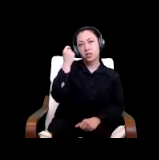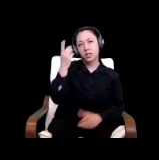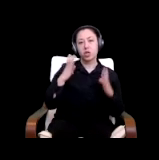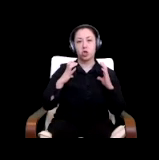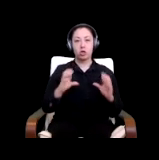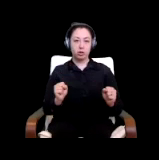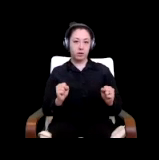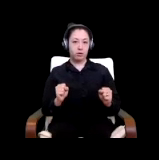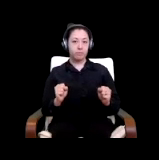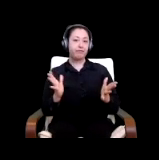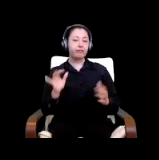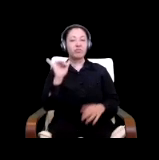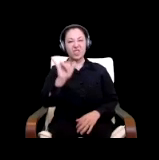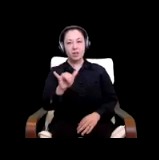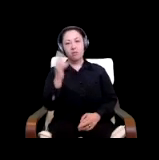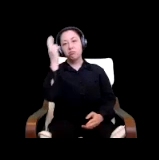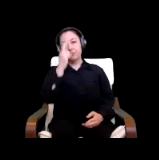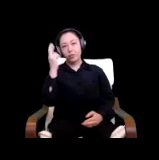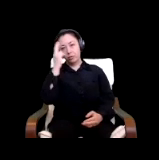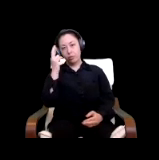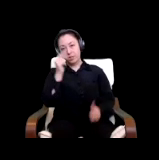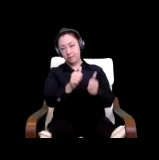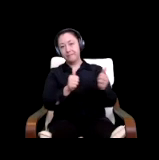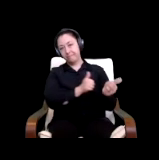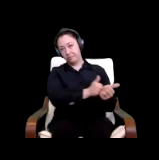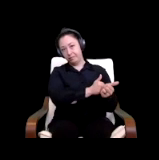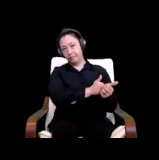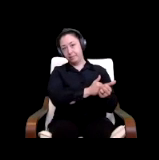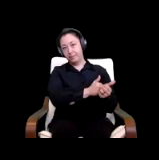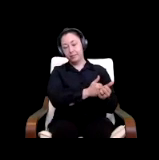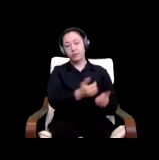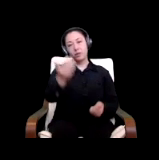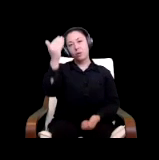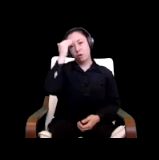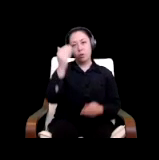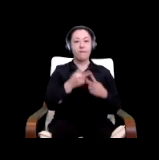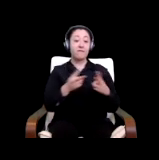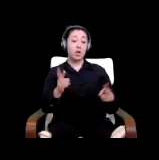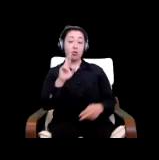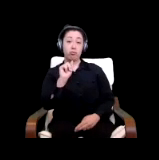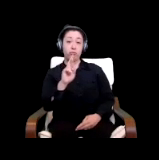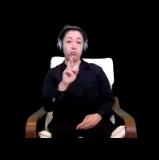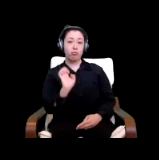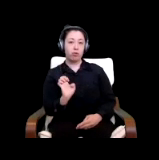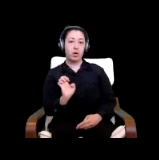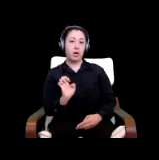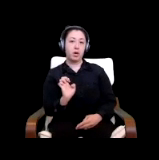that is the rationale. We know it is rare and historically there's been a contentious